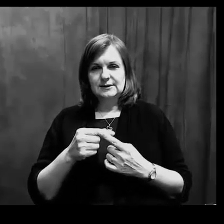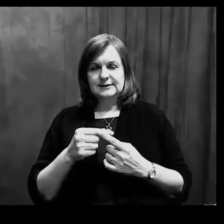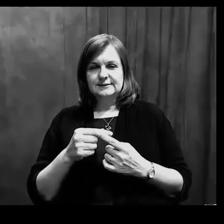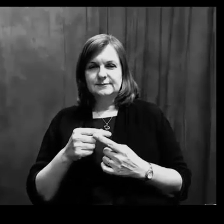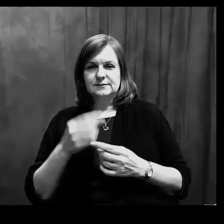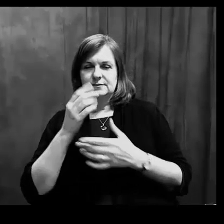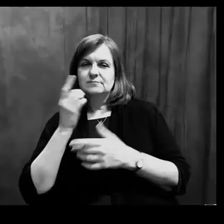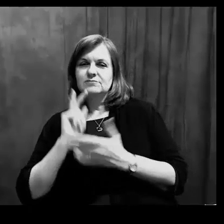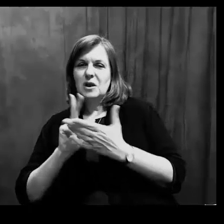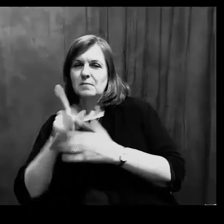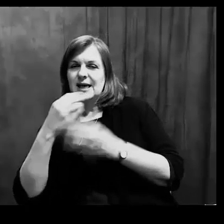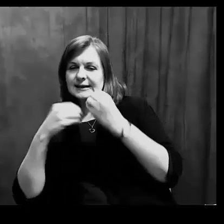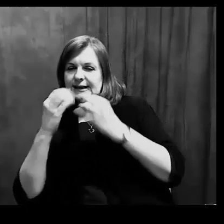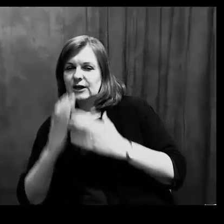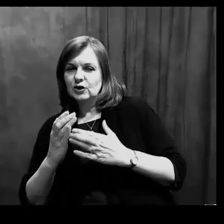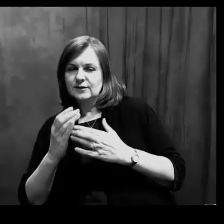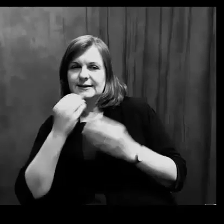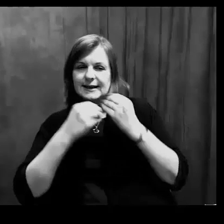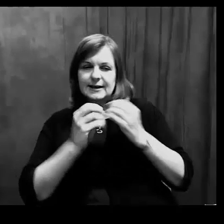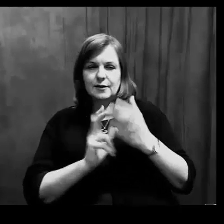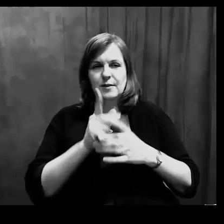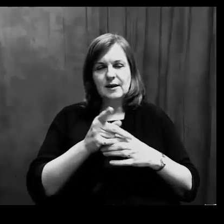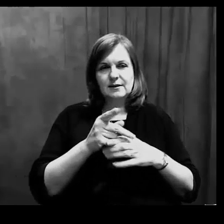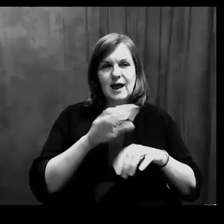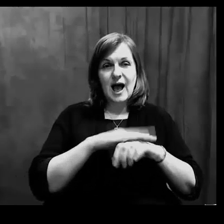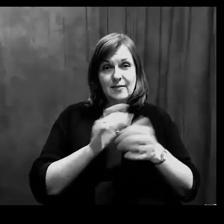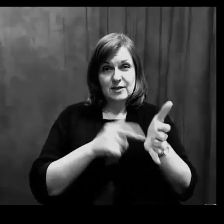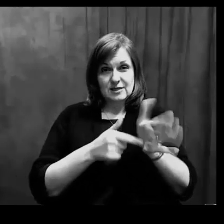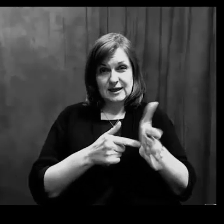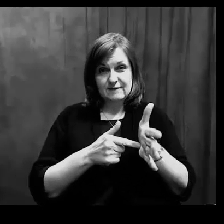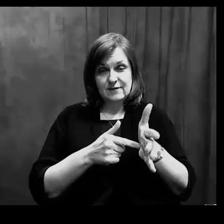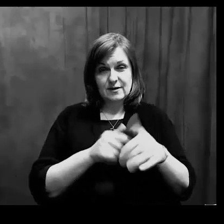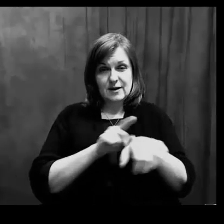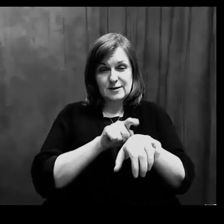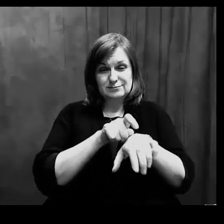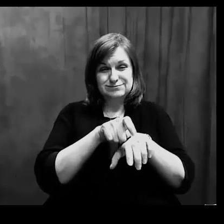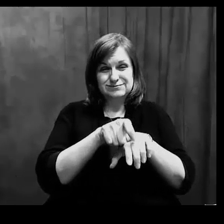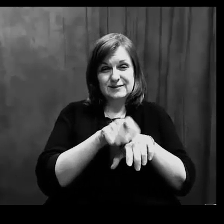herbivores eating plants -- so our caterpillar is actually eating our plant here right??